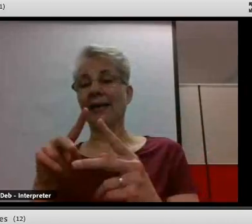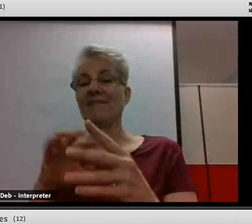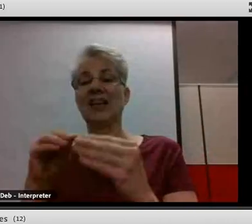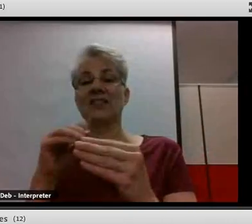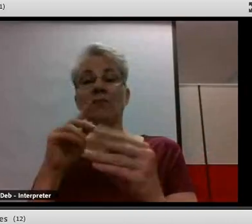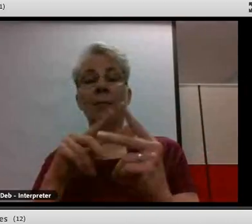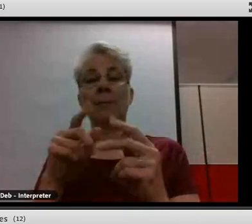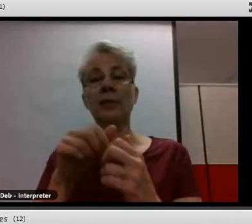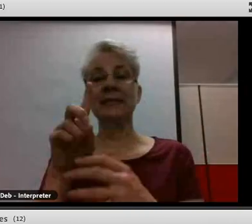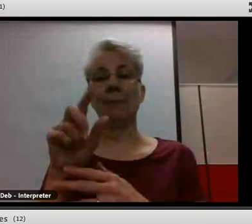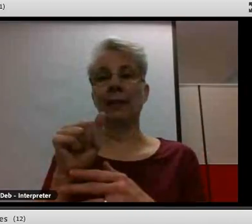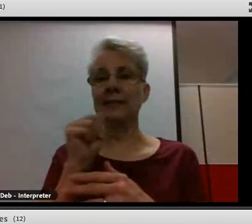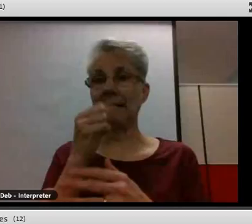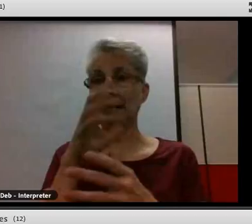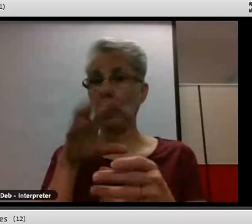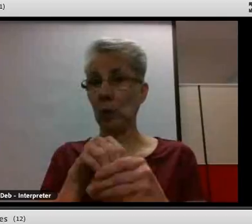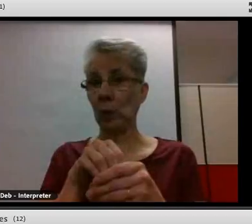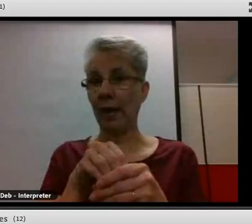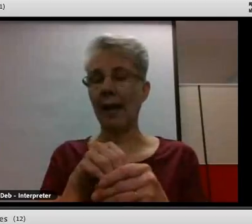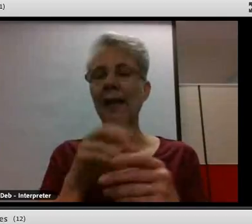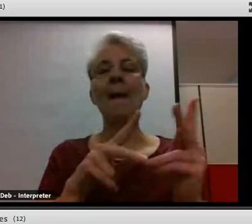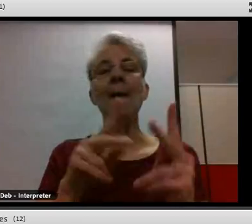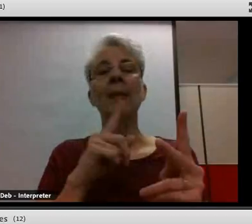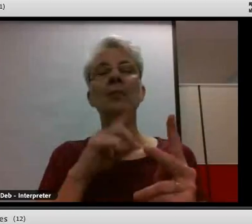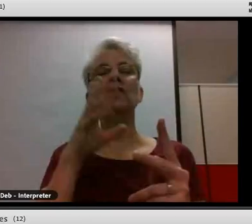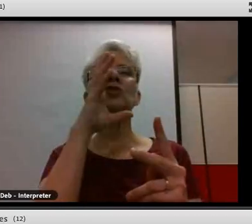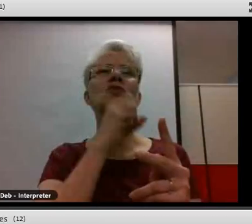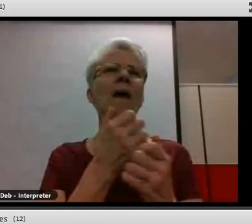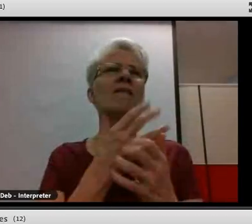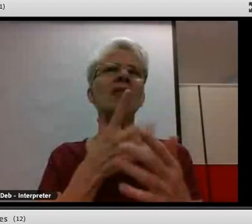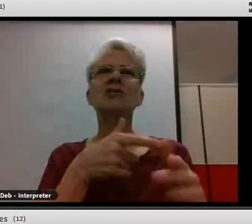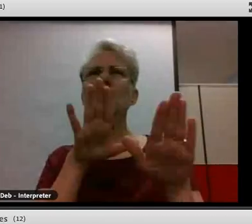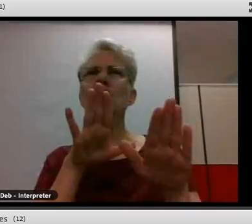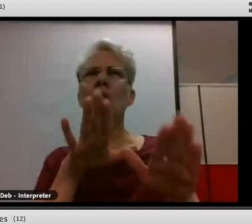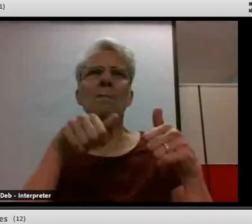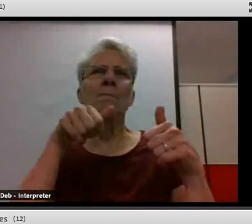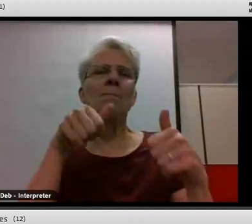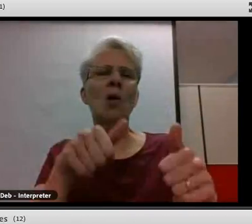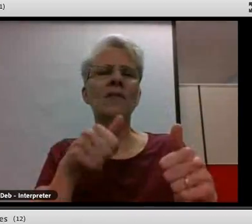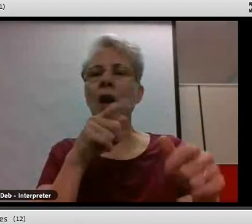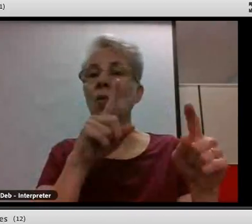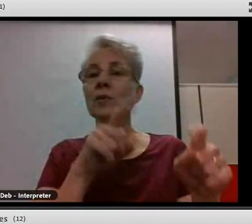what kind of disabilities are in your exact community?